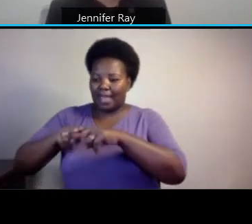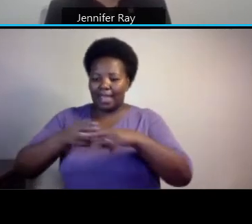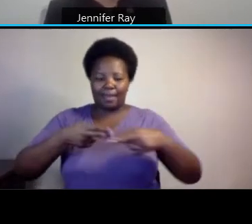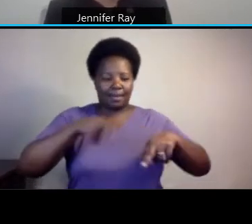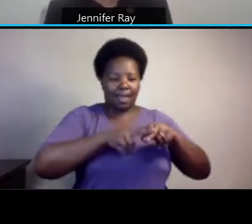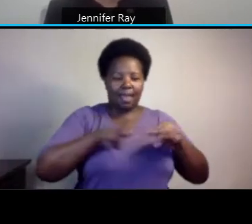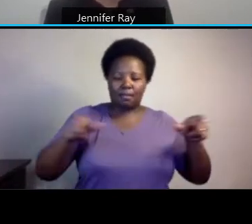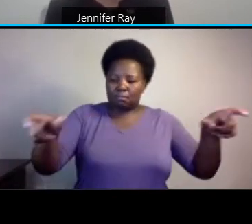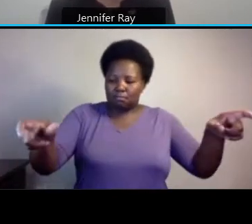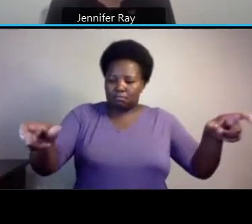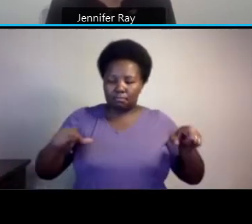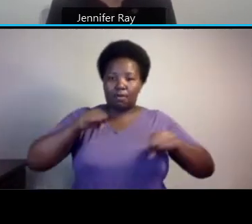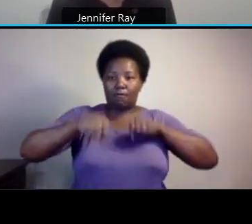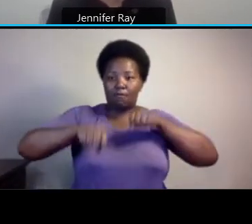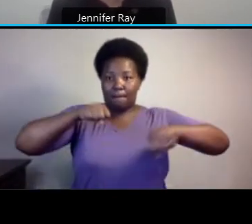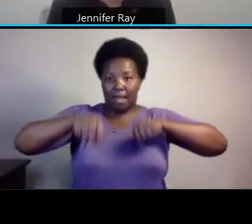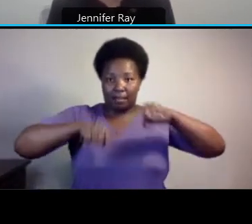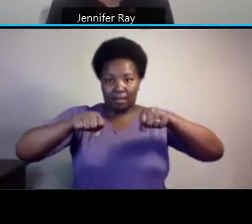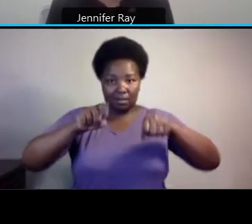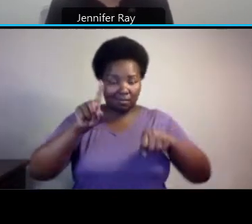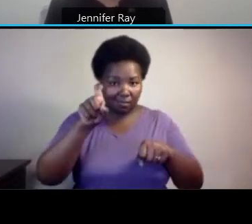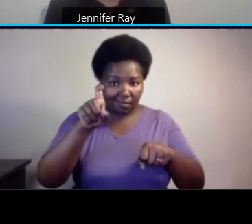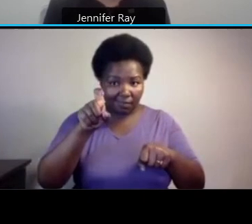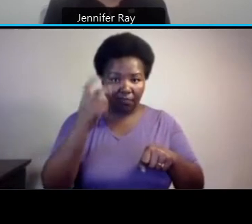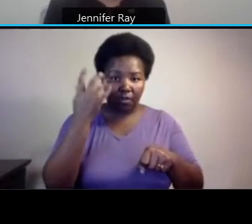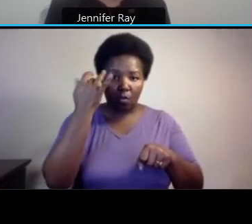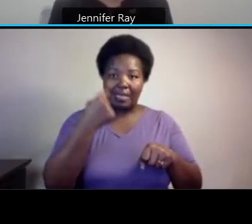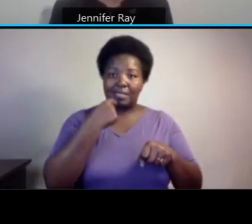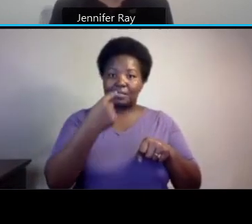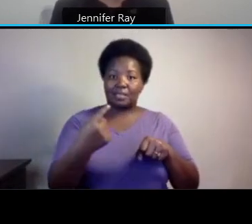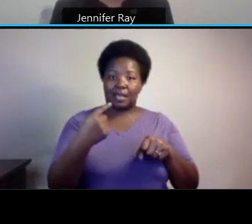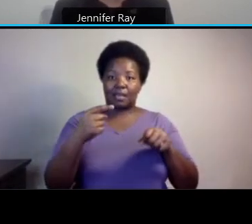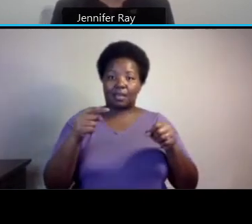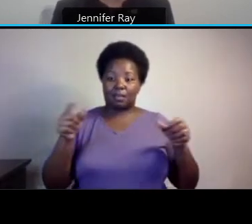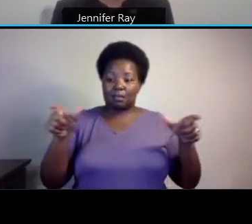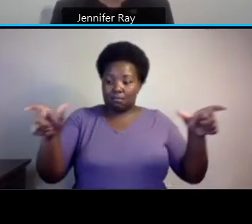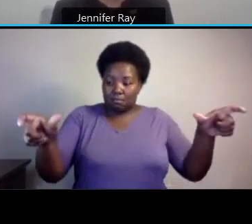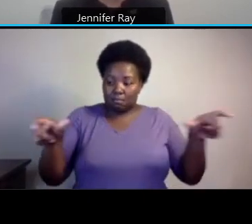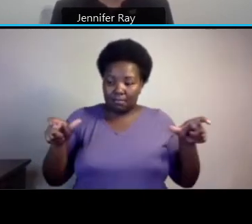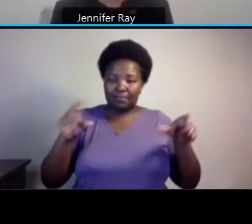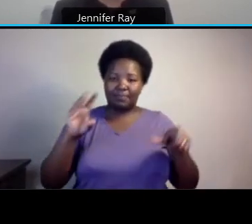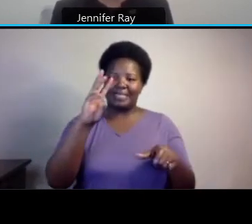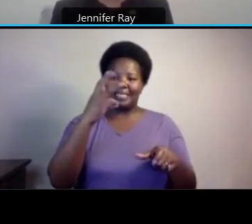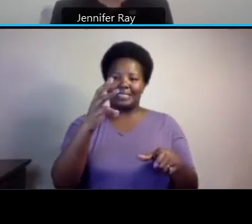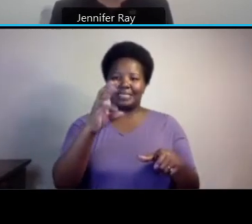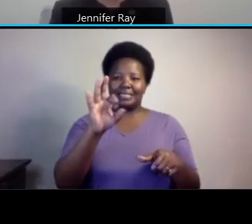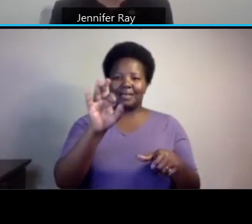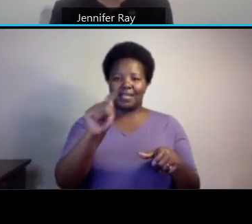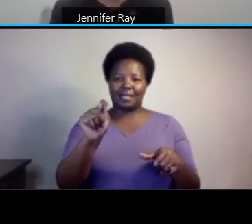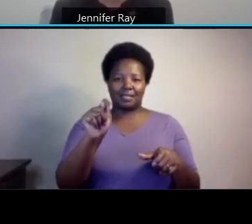lanes on eckington take up 16 feet of space versus the 10 to 12 feet for a cycle track